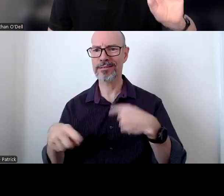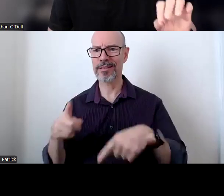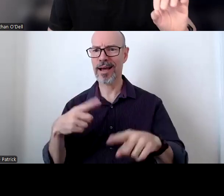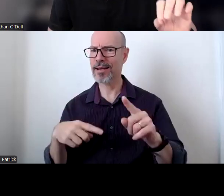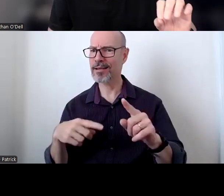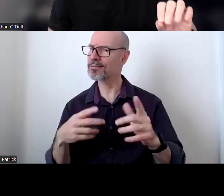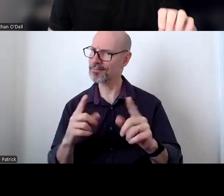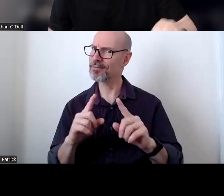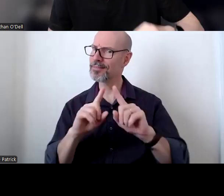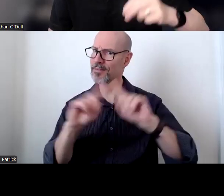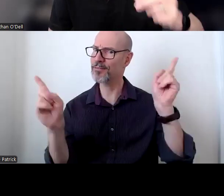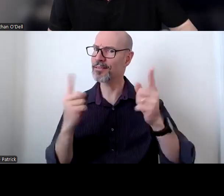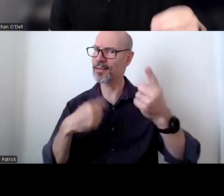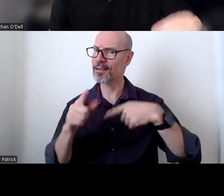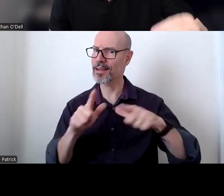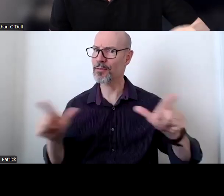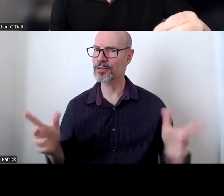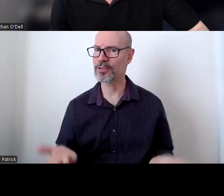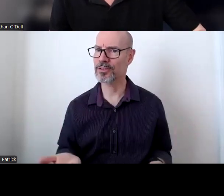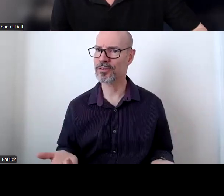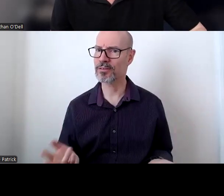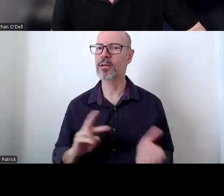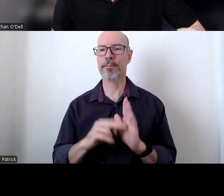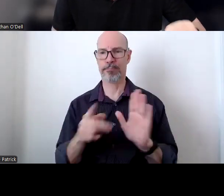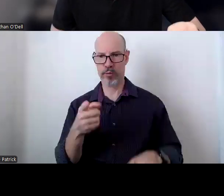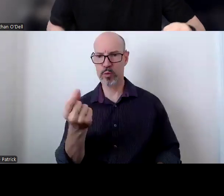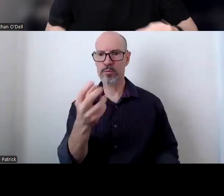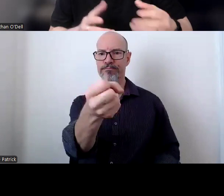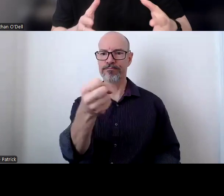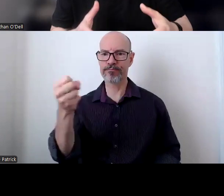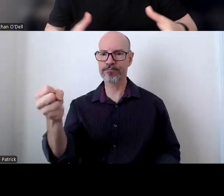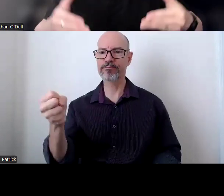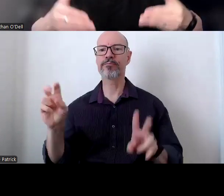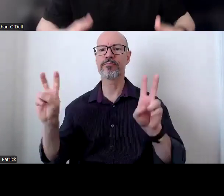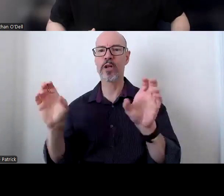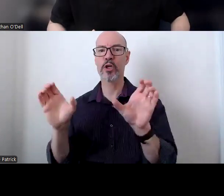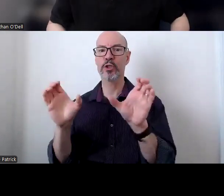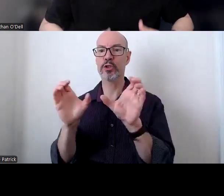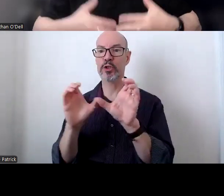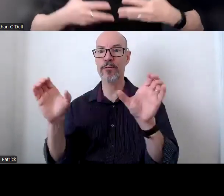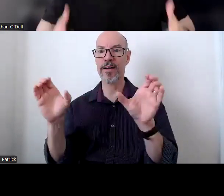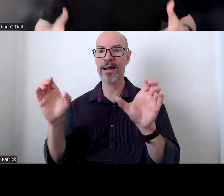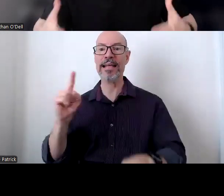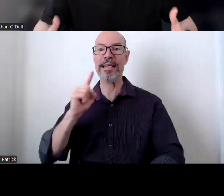They may be a little related but not necessarily. You have to provide a certified deaf interpreter when